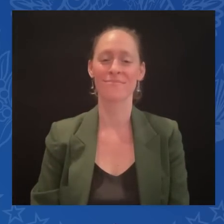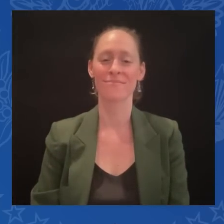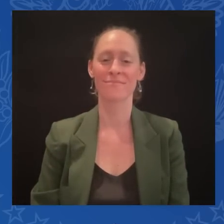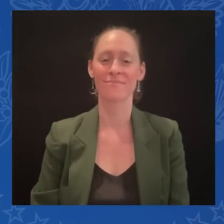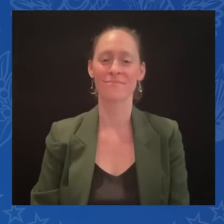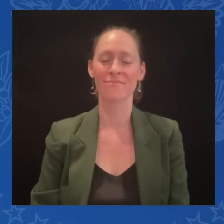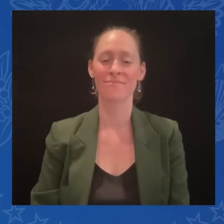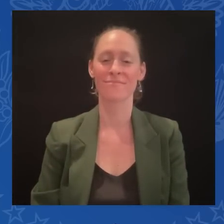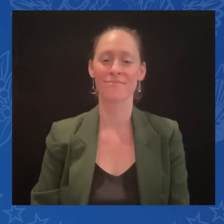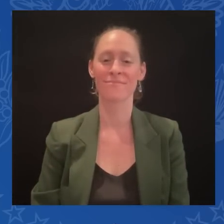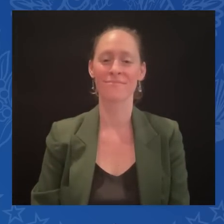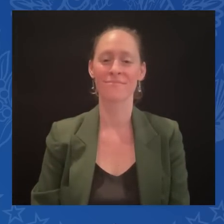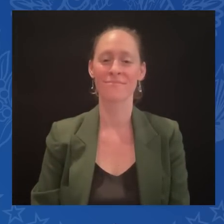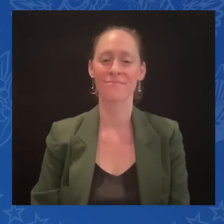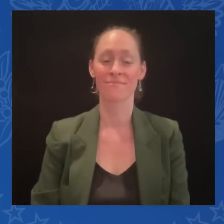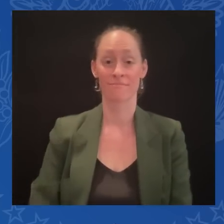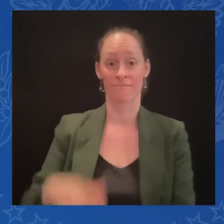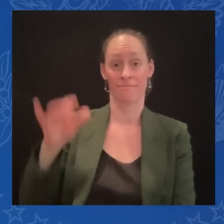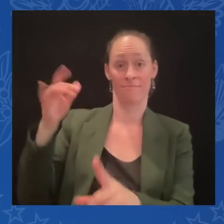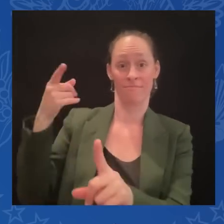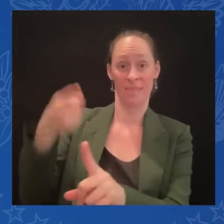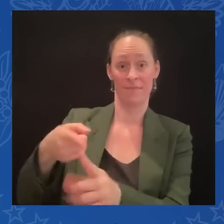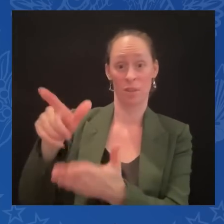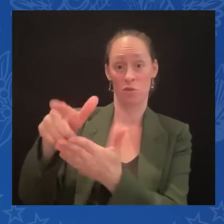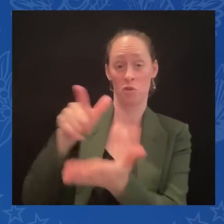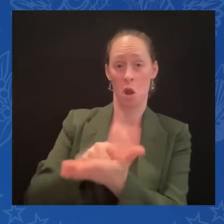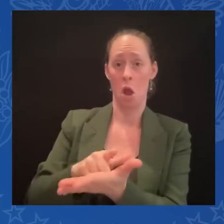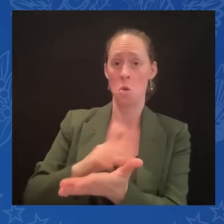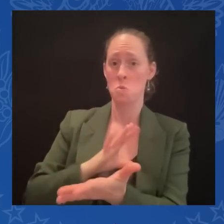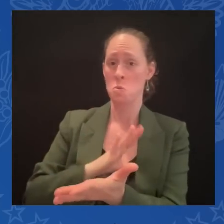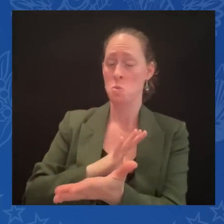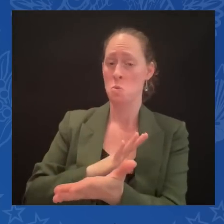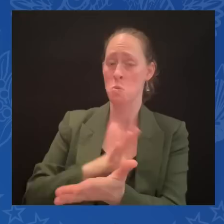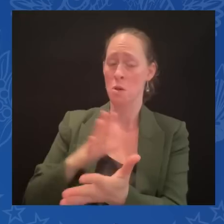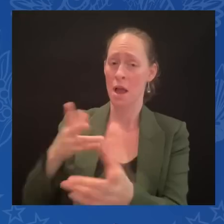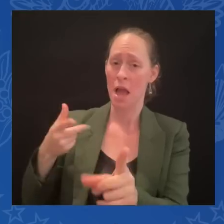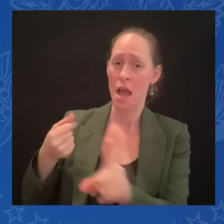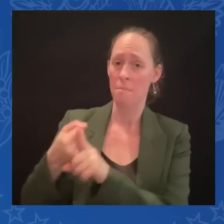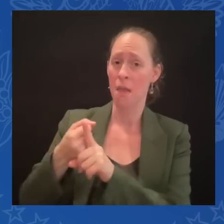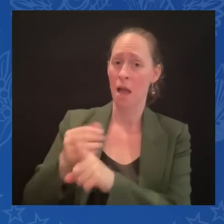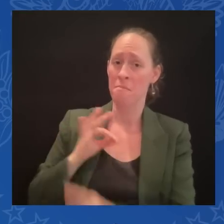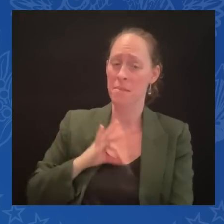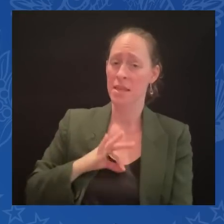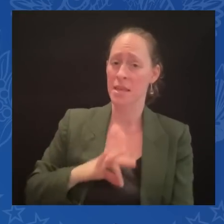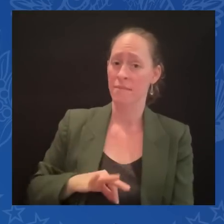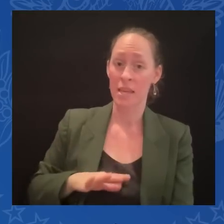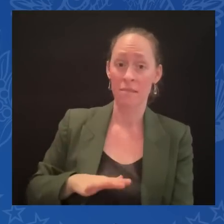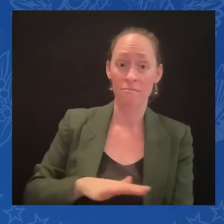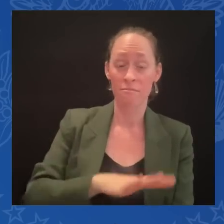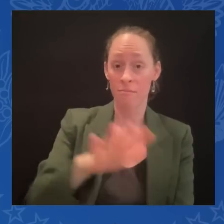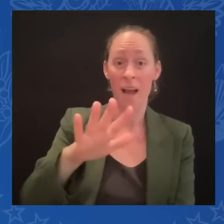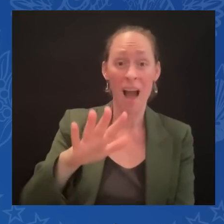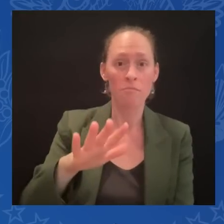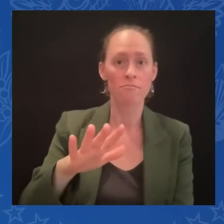All those members of Congress who voted against it suddenly realize how great it is, and they're bragging about it.